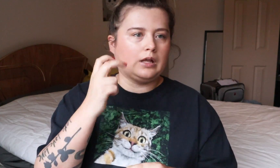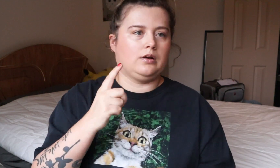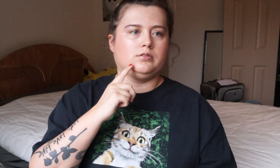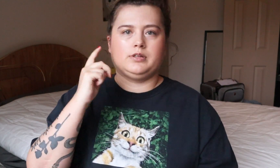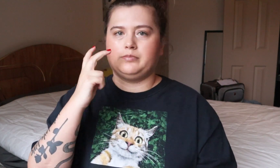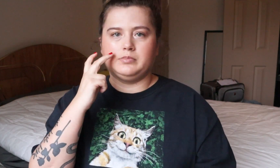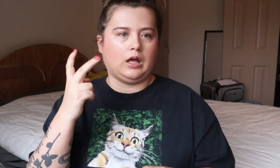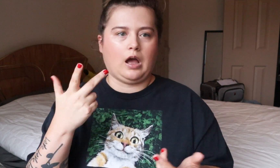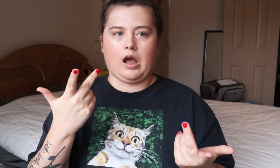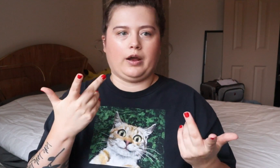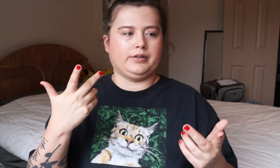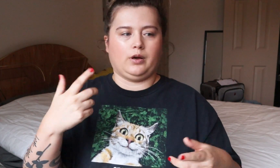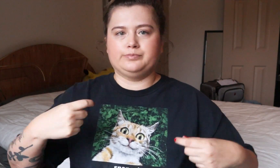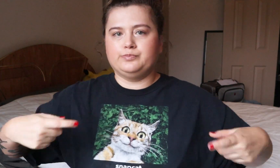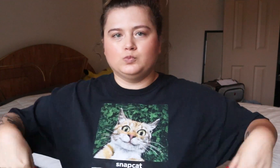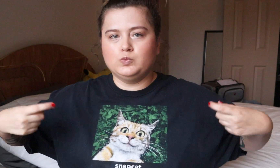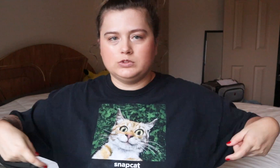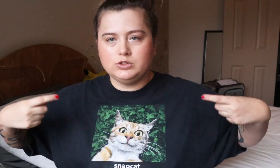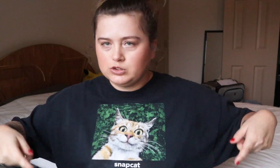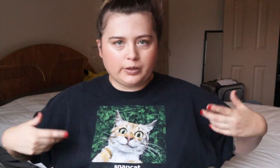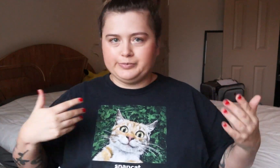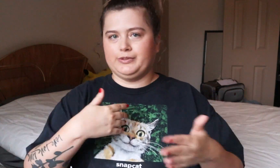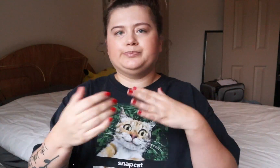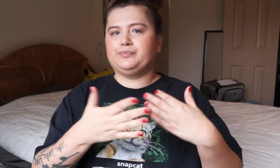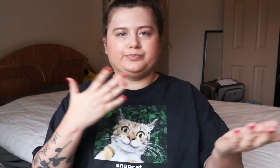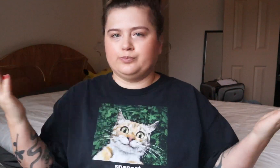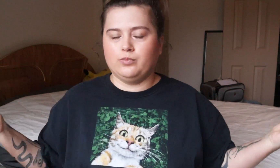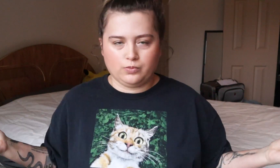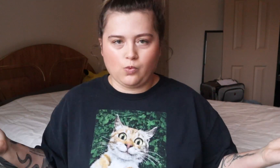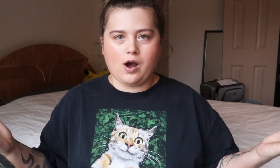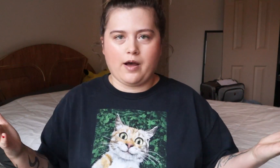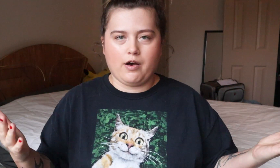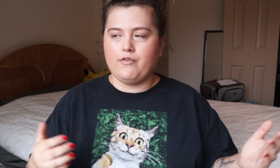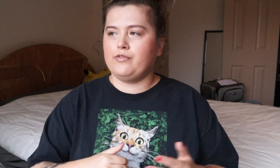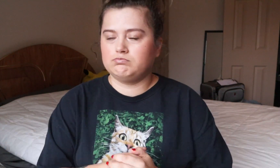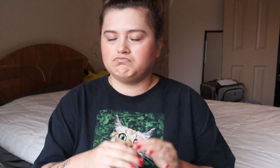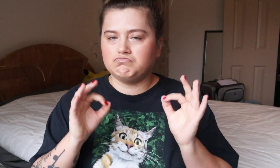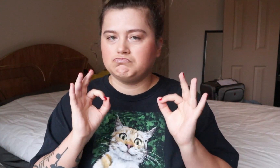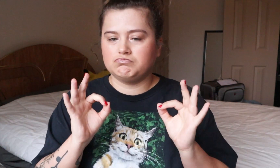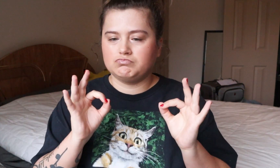Blind, DeafBlind, wheelchair users, etc. It's good.